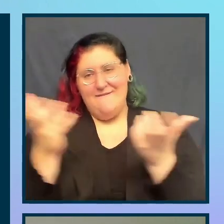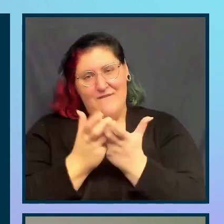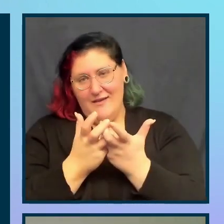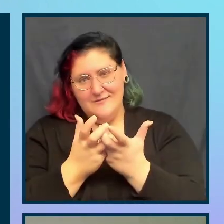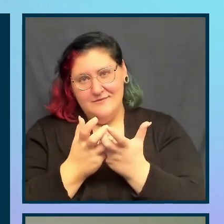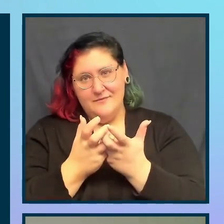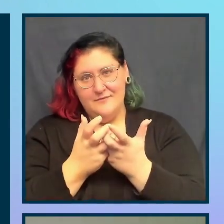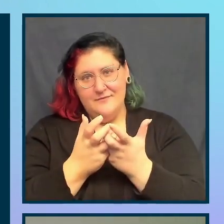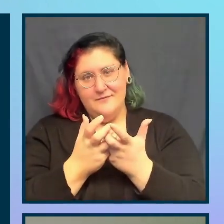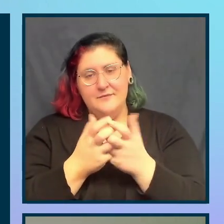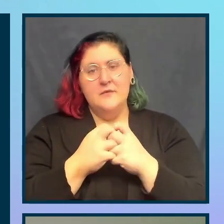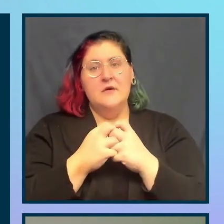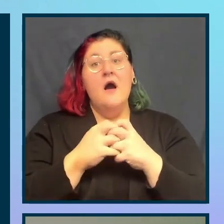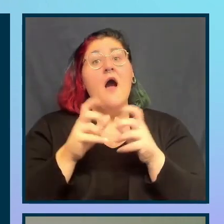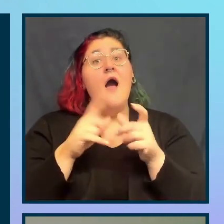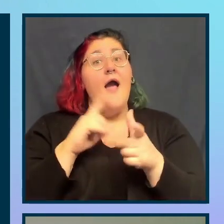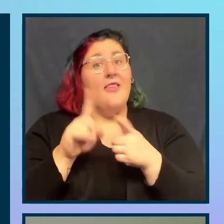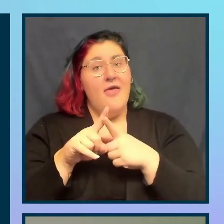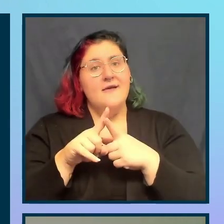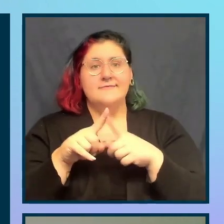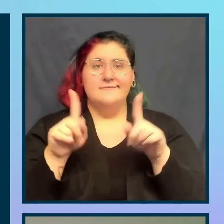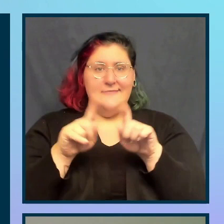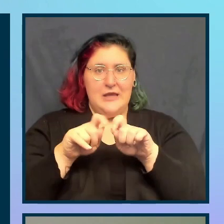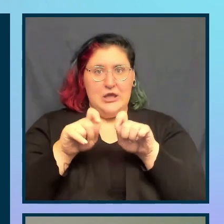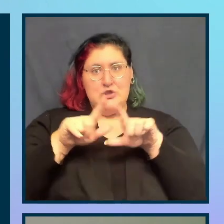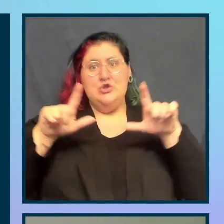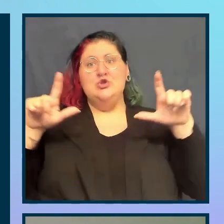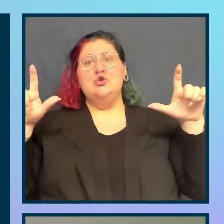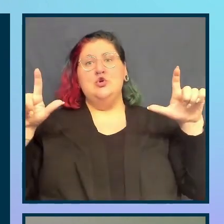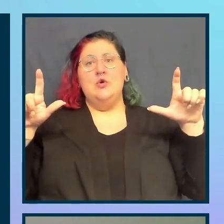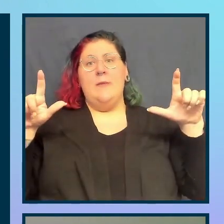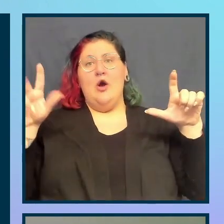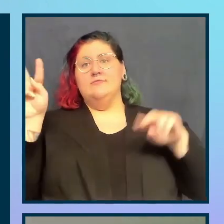And then also zoom out even more about the specifics of how you navigate the pixels